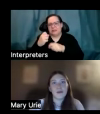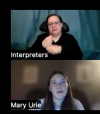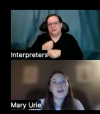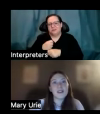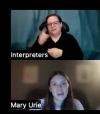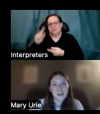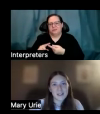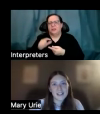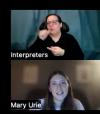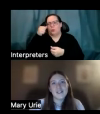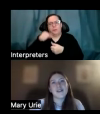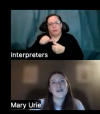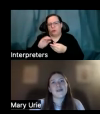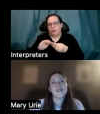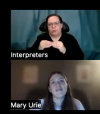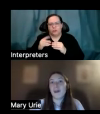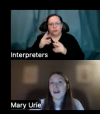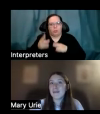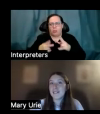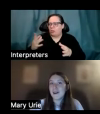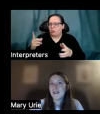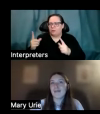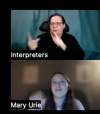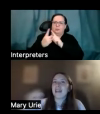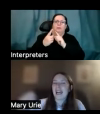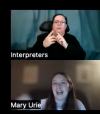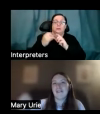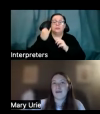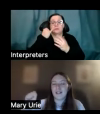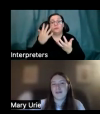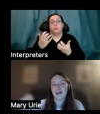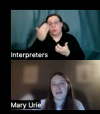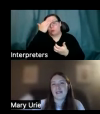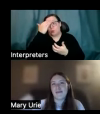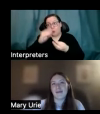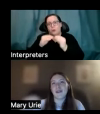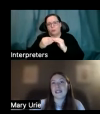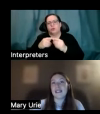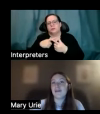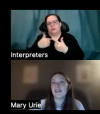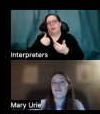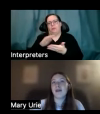going to remember the numbers. So if you want them to know the numbers have a piece of piece of paper you can leave with them.